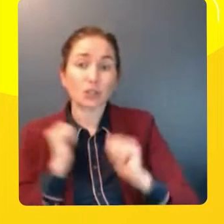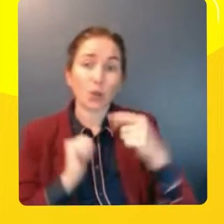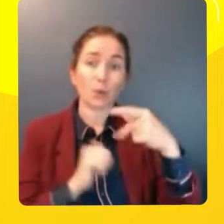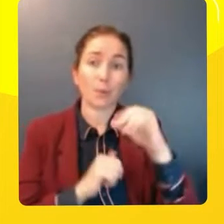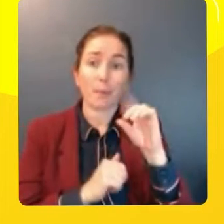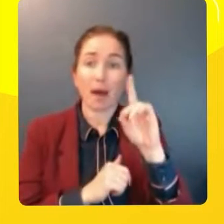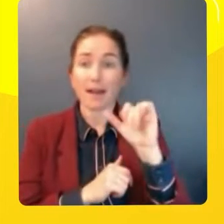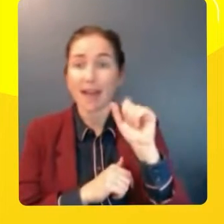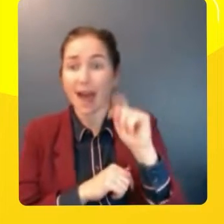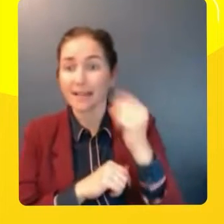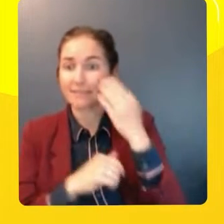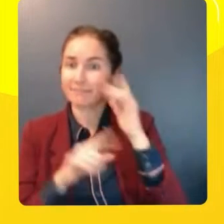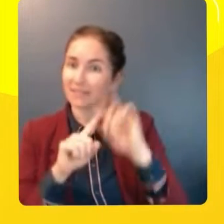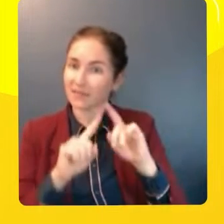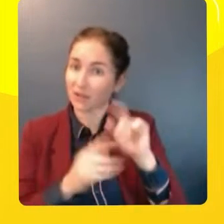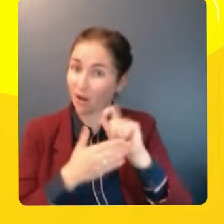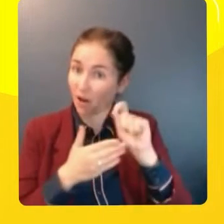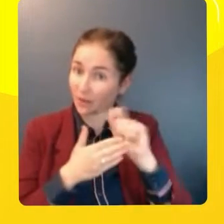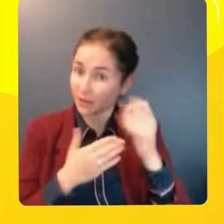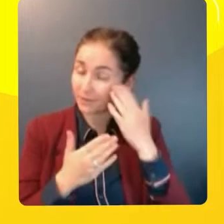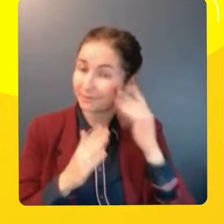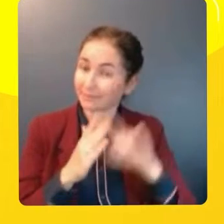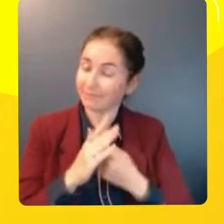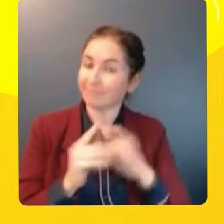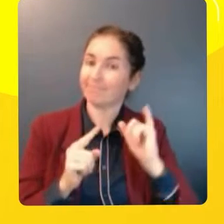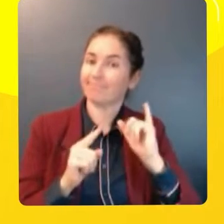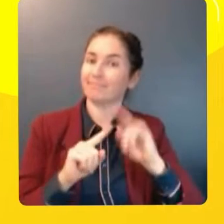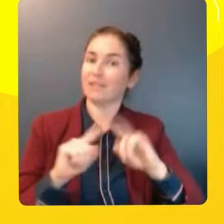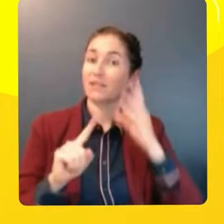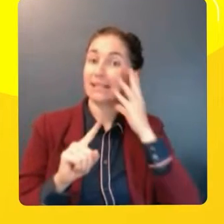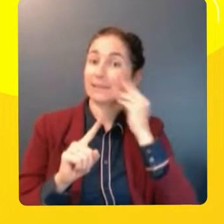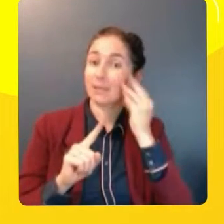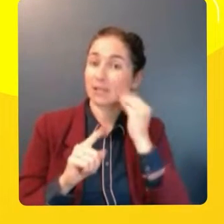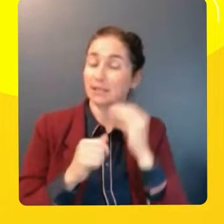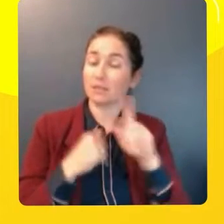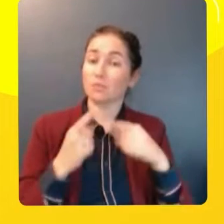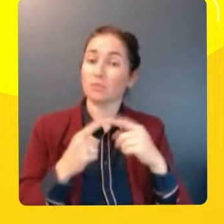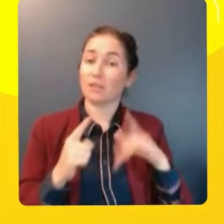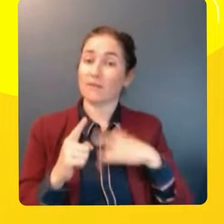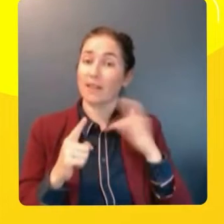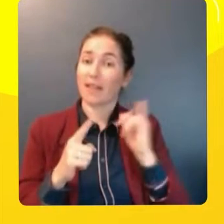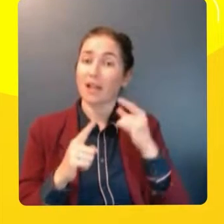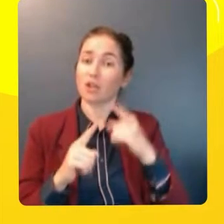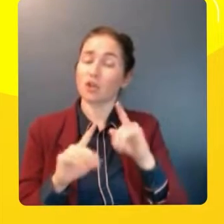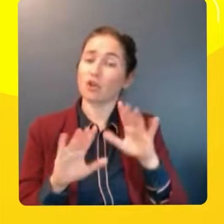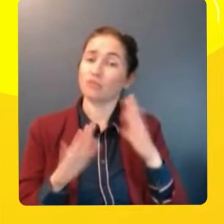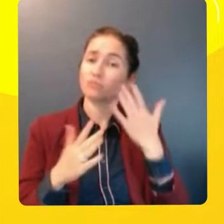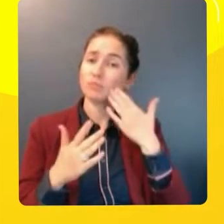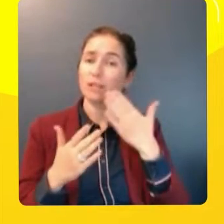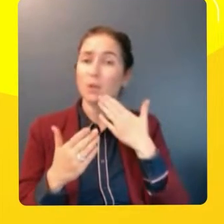Different authors as you start getting a different experience. Now, once you feel like you're kind of well-rounded in that particular area,